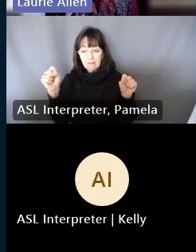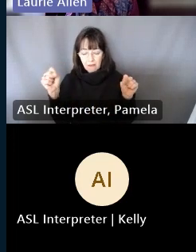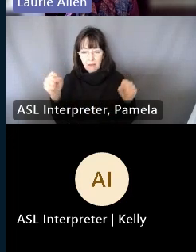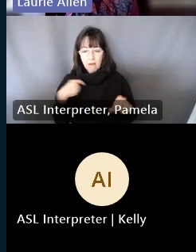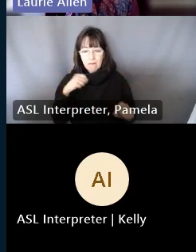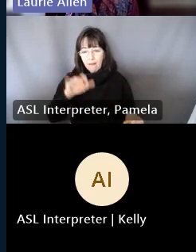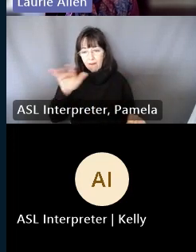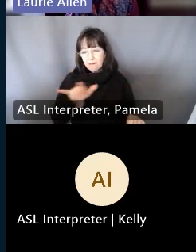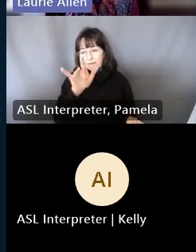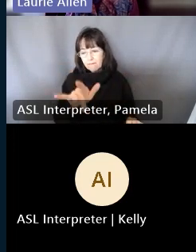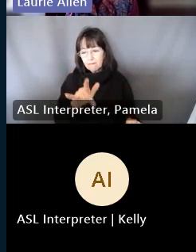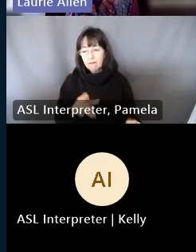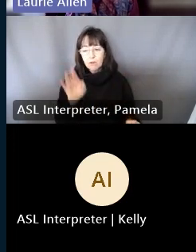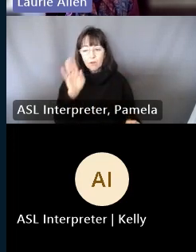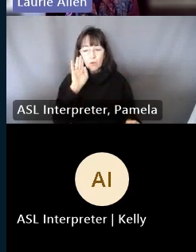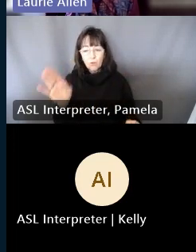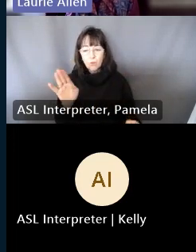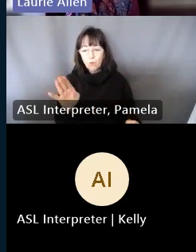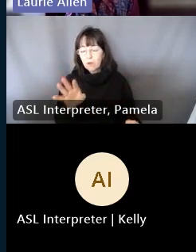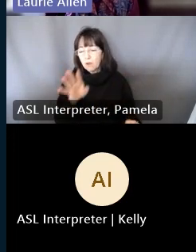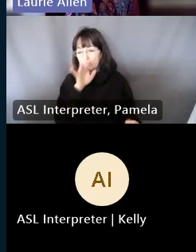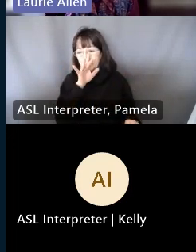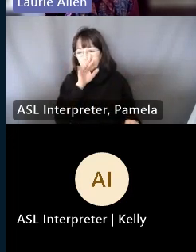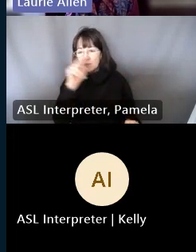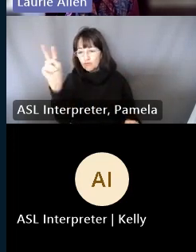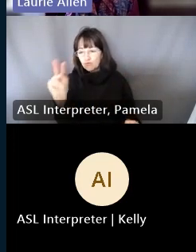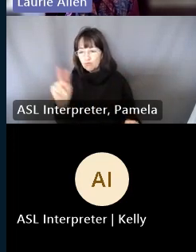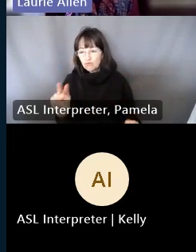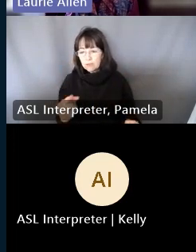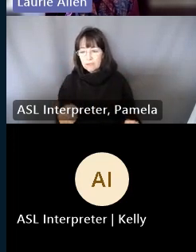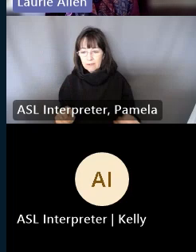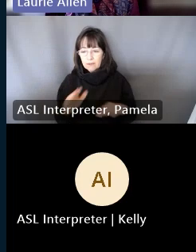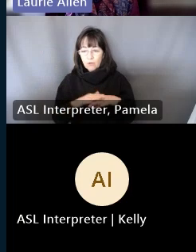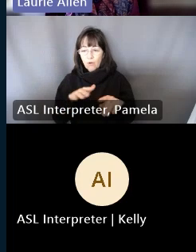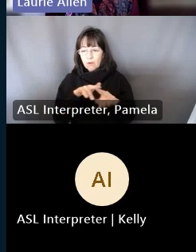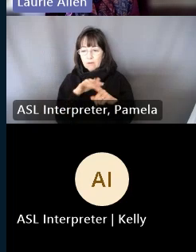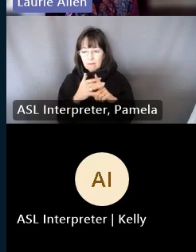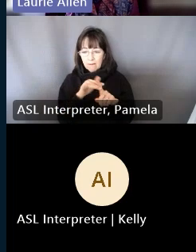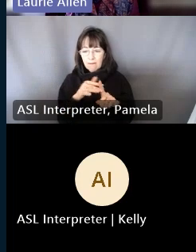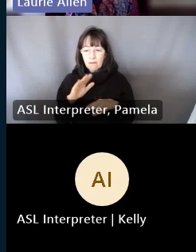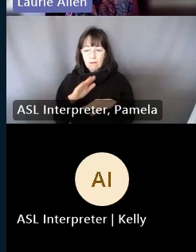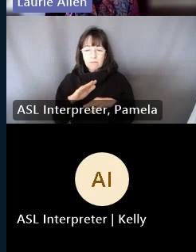And it's going to read out content on my Outlook email or in my Word document.